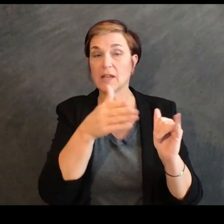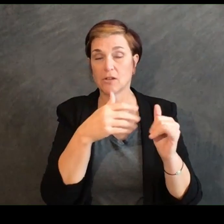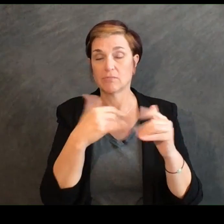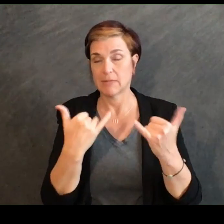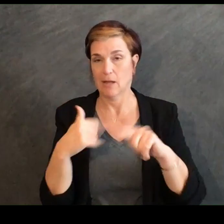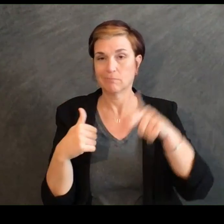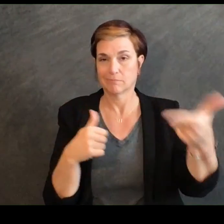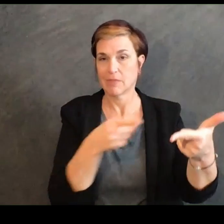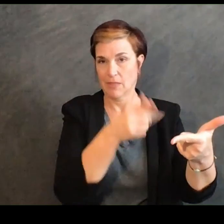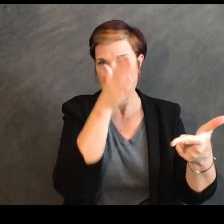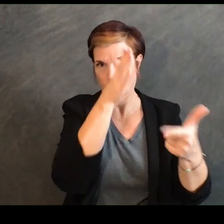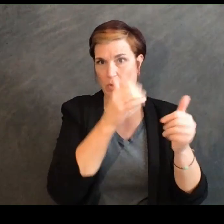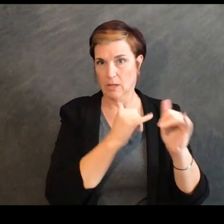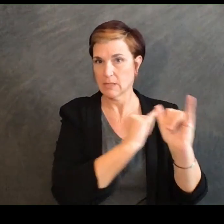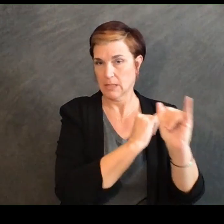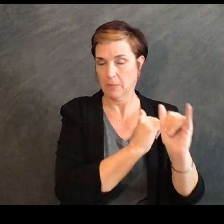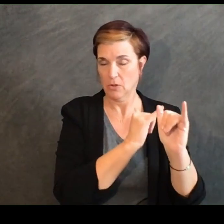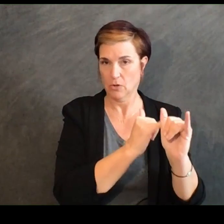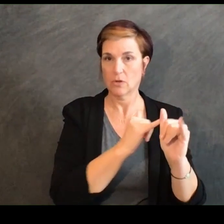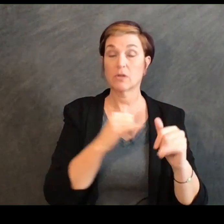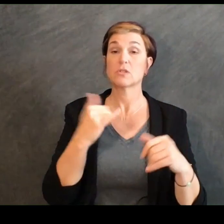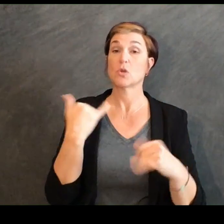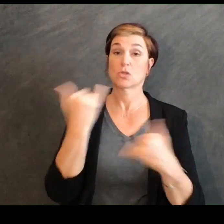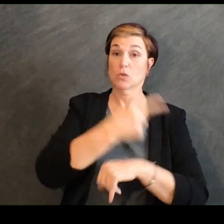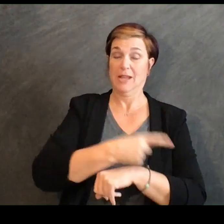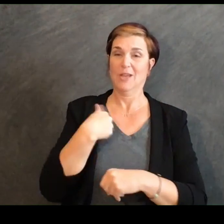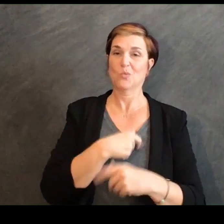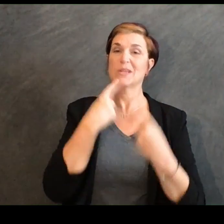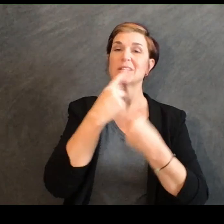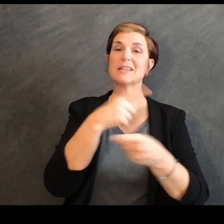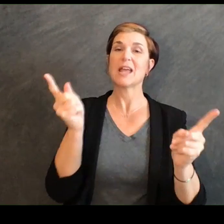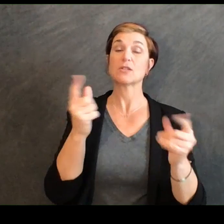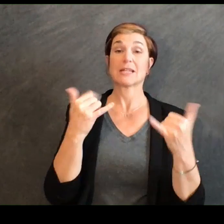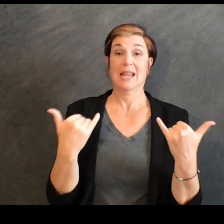action today we are announcing a new partnership with private sector to